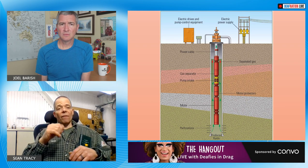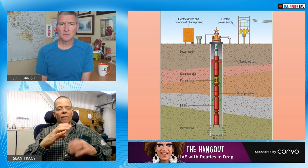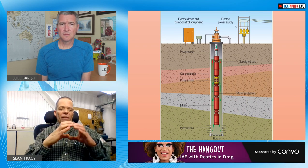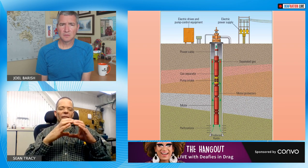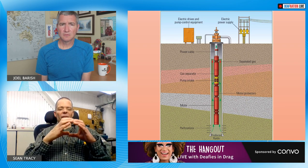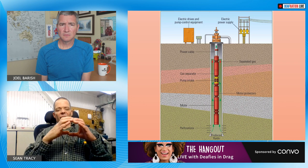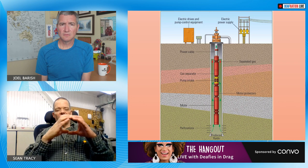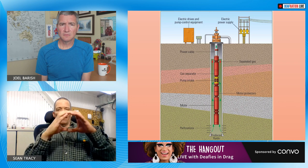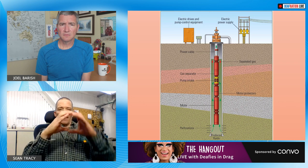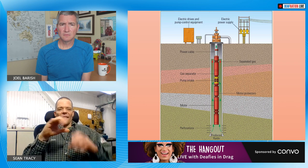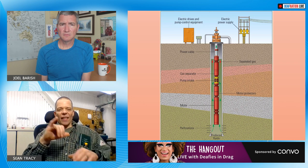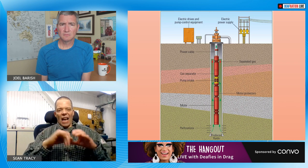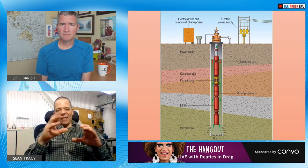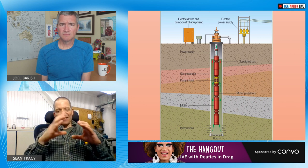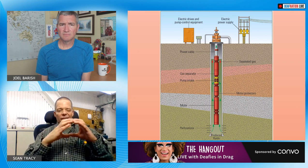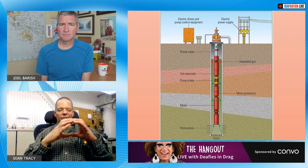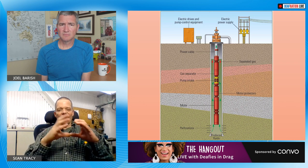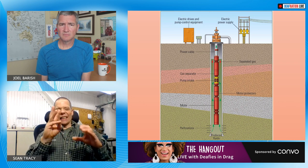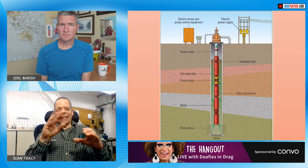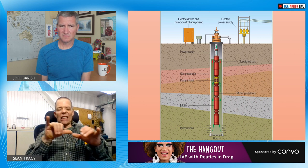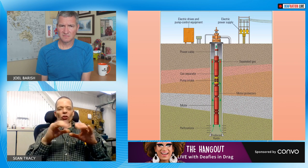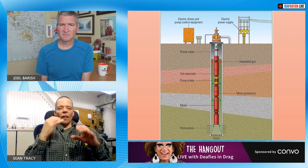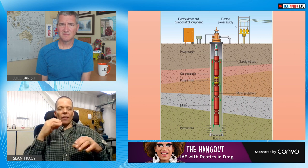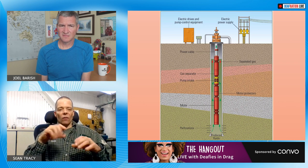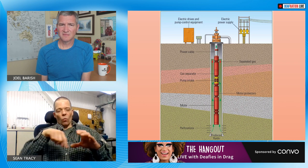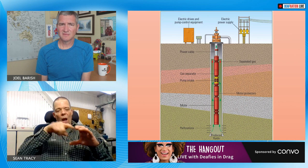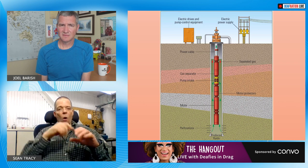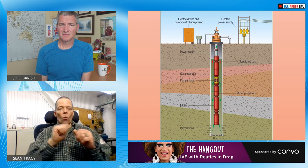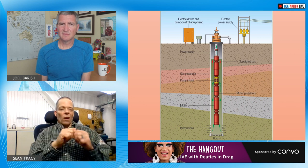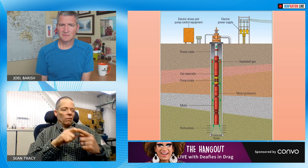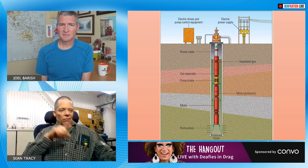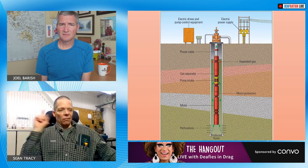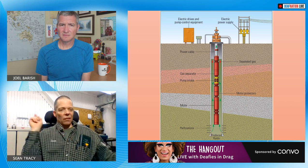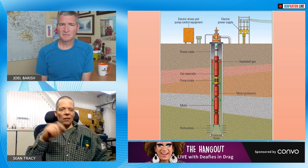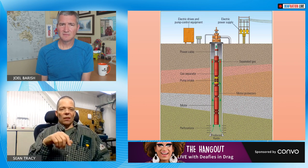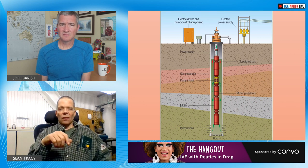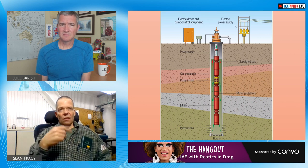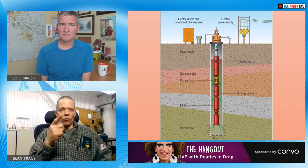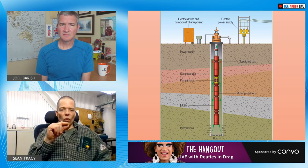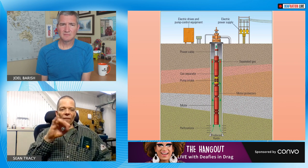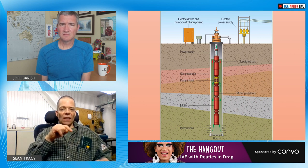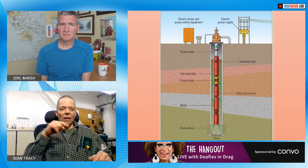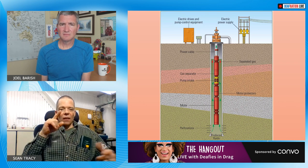which is about 6 inches in diameter and can